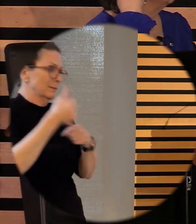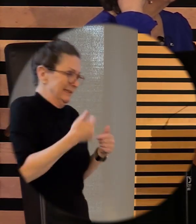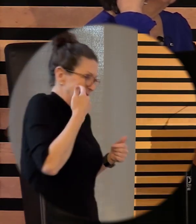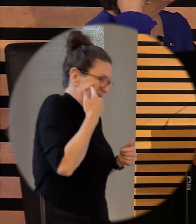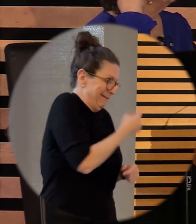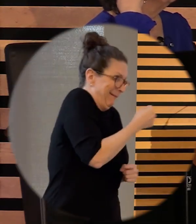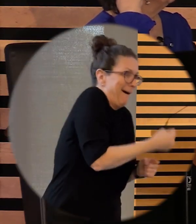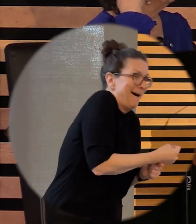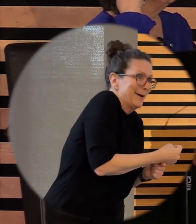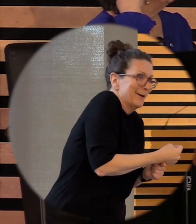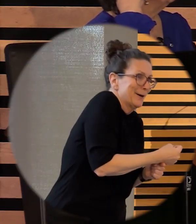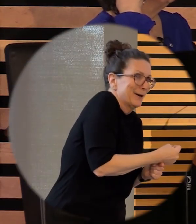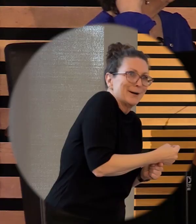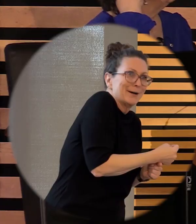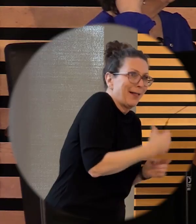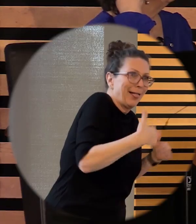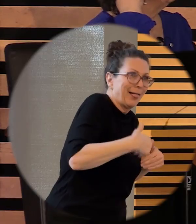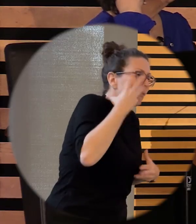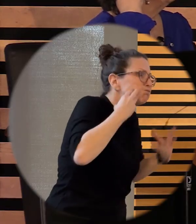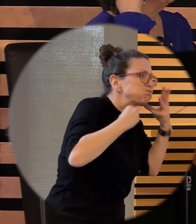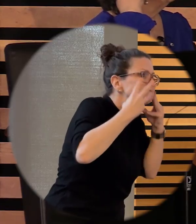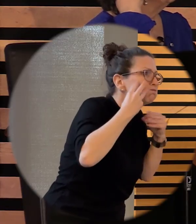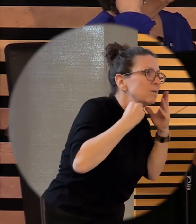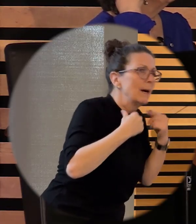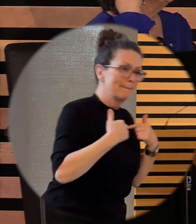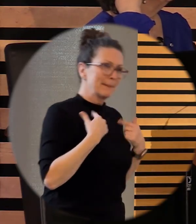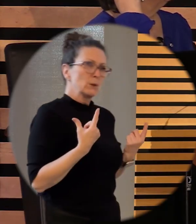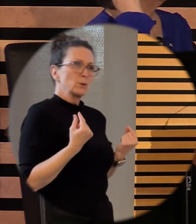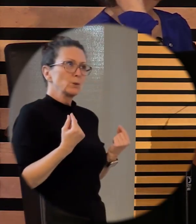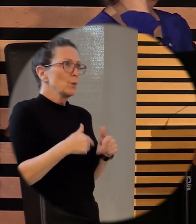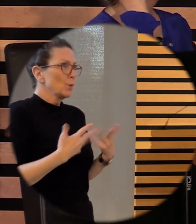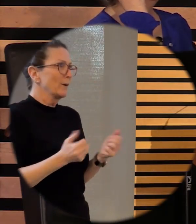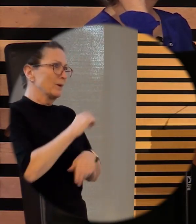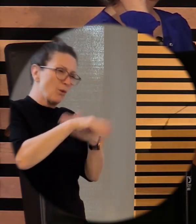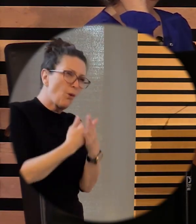intern starting at an organization, what can I do in my own sphere of influence with the information